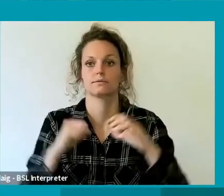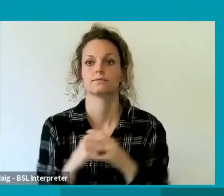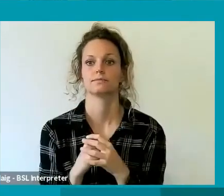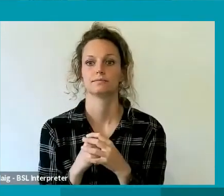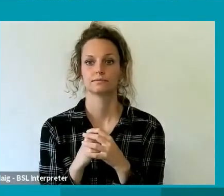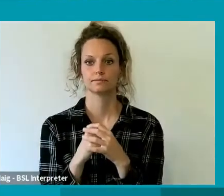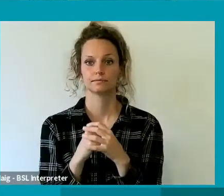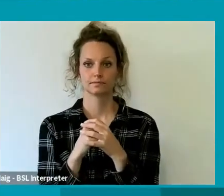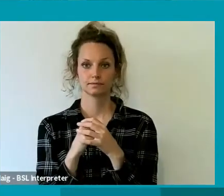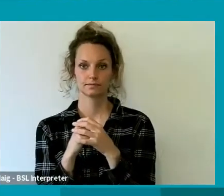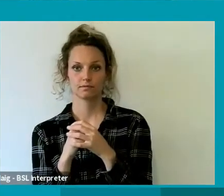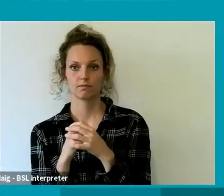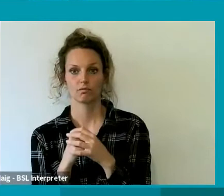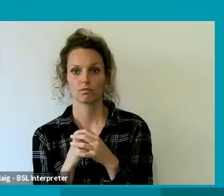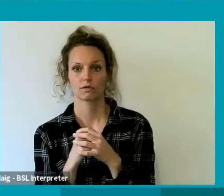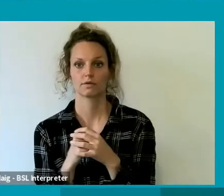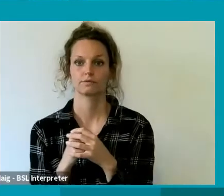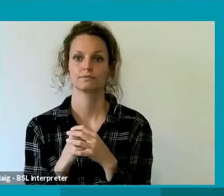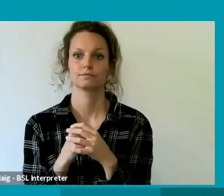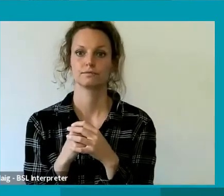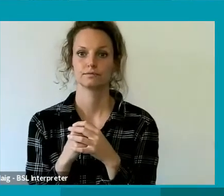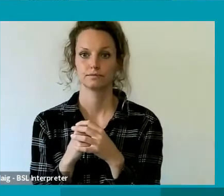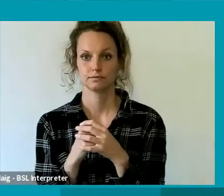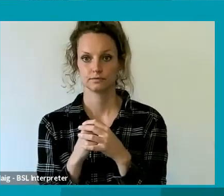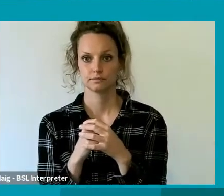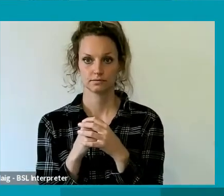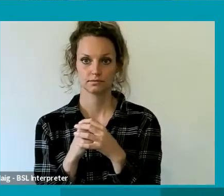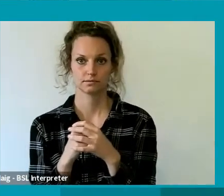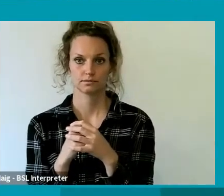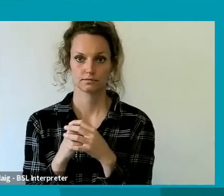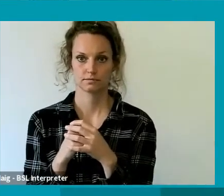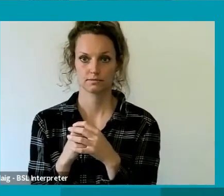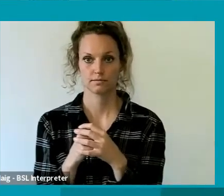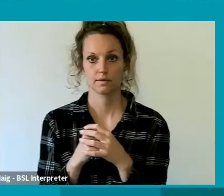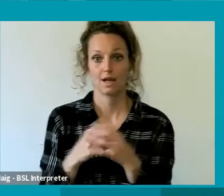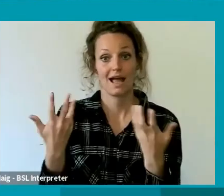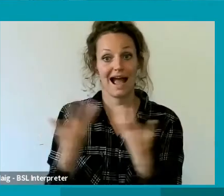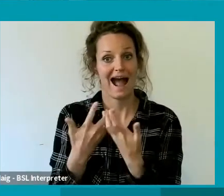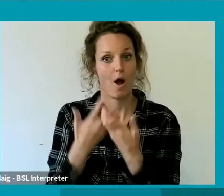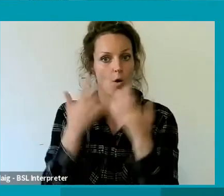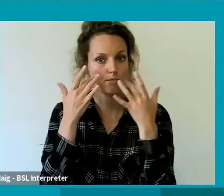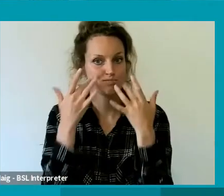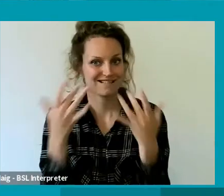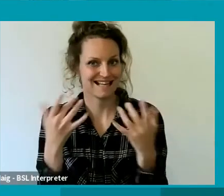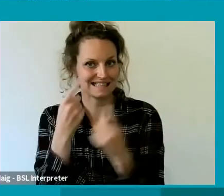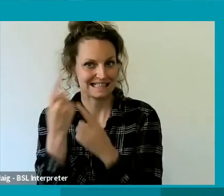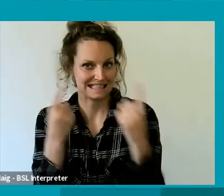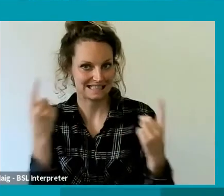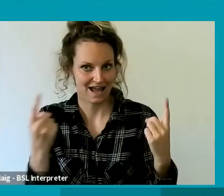and your background or your banner ad is presenting itself across these devices.